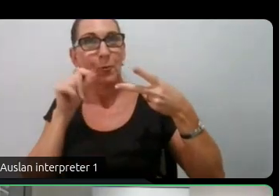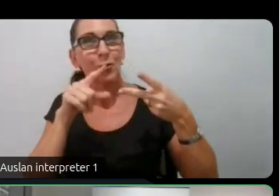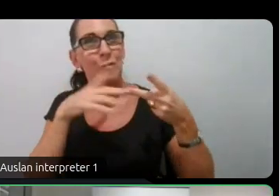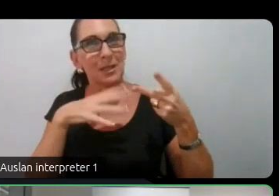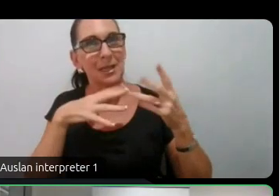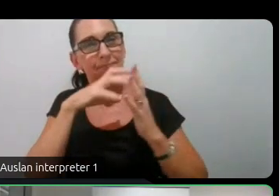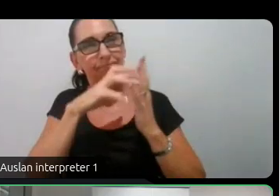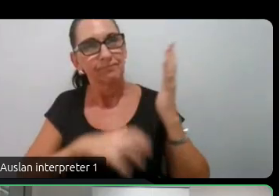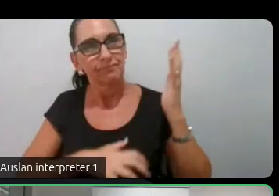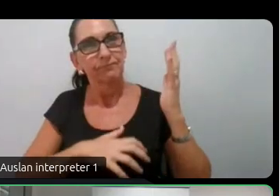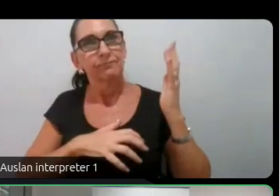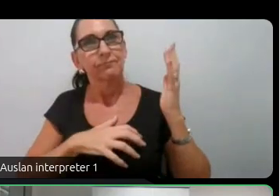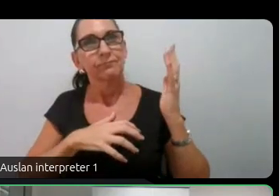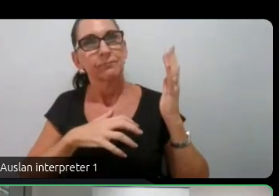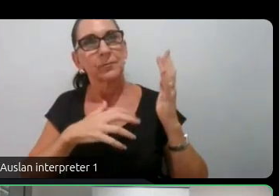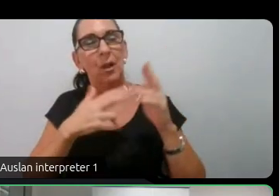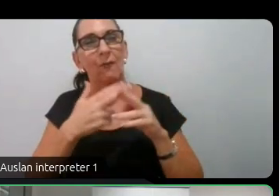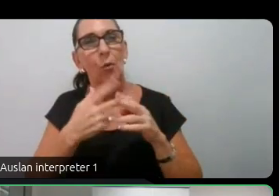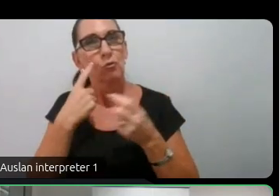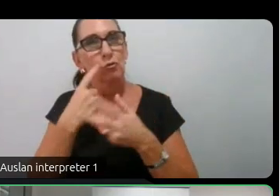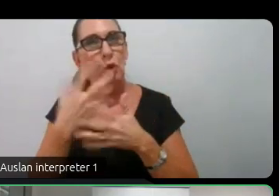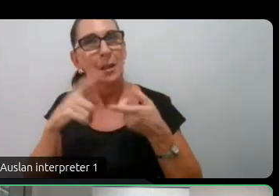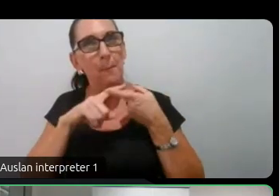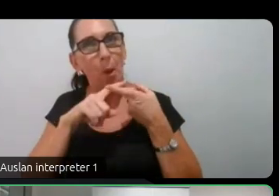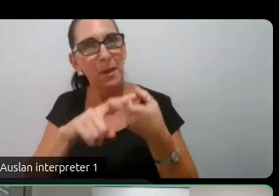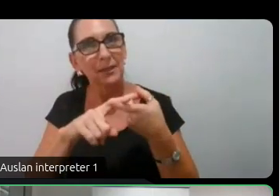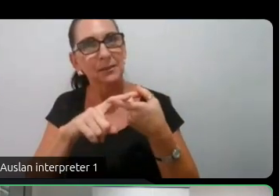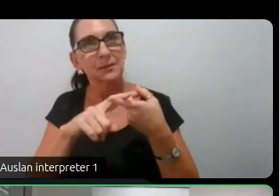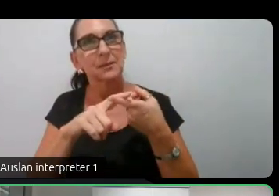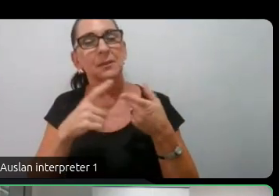is permanent. You can establish that it's going to either need early intervention or would be